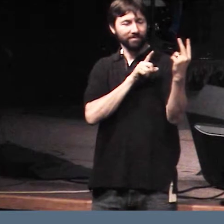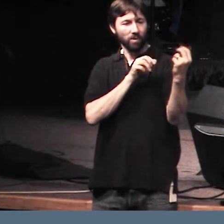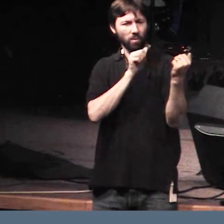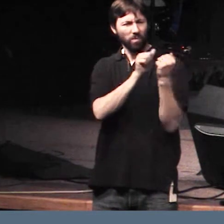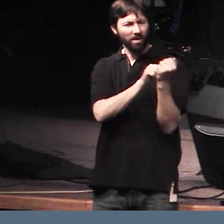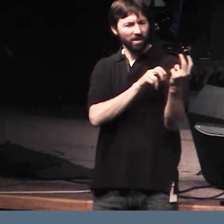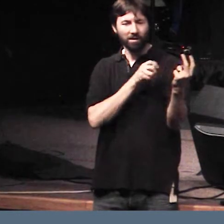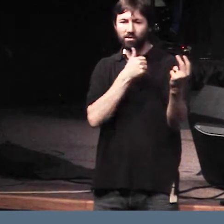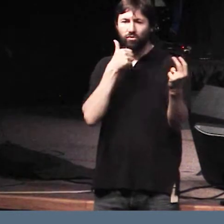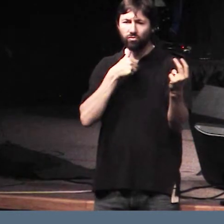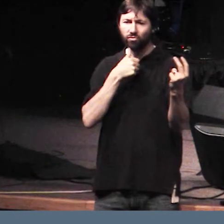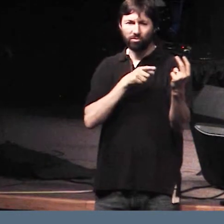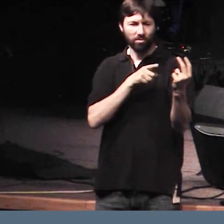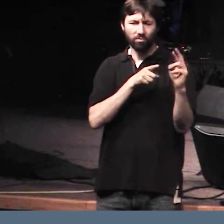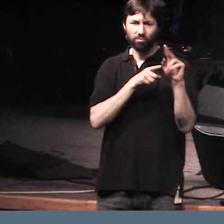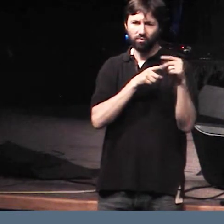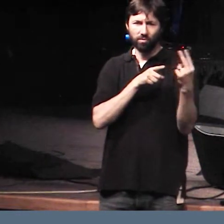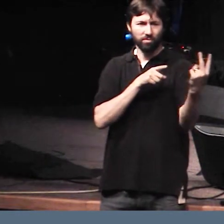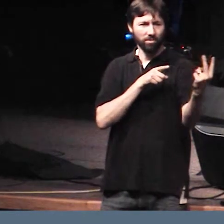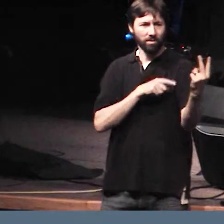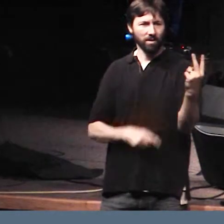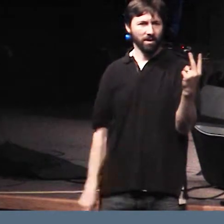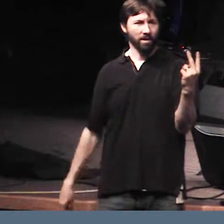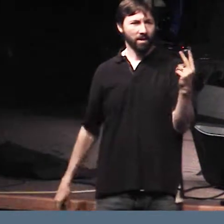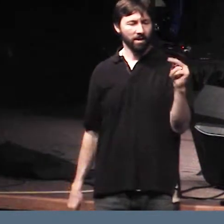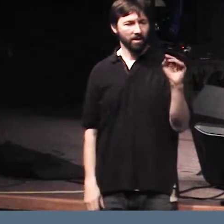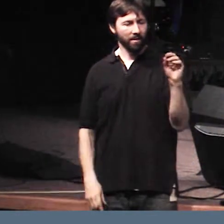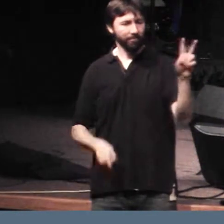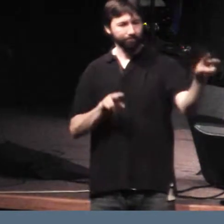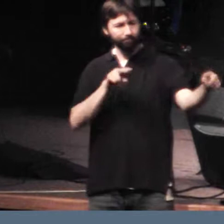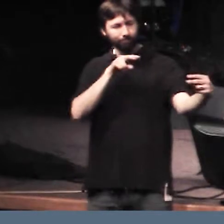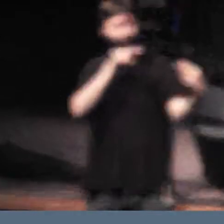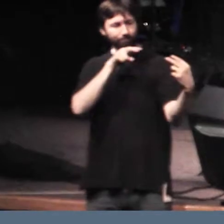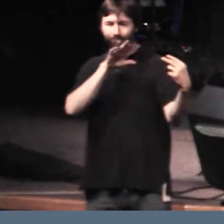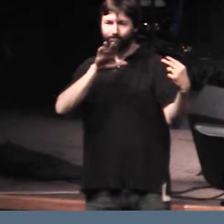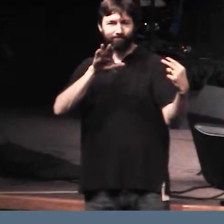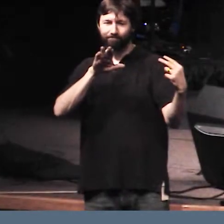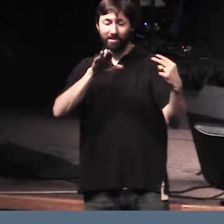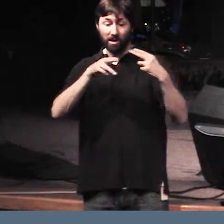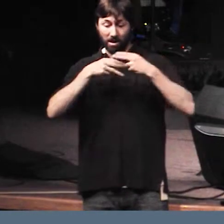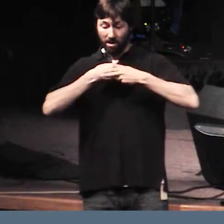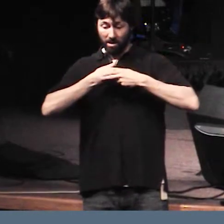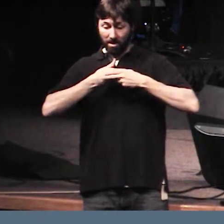sweet young girl with here but but Naomi looks at me and says Don't call me Naomi